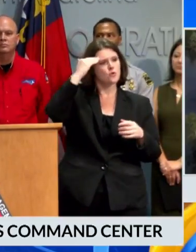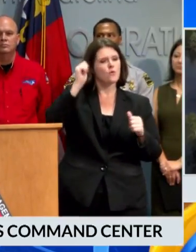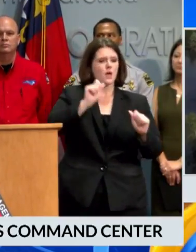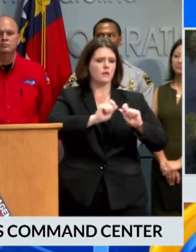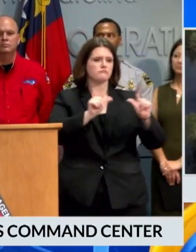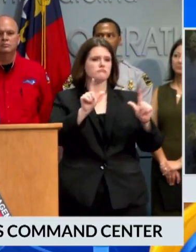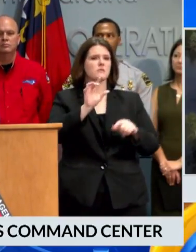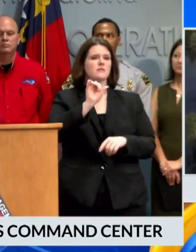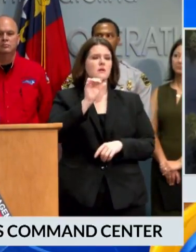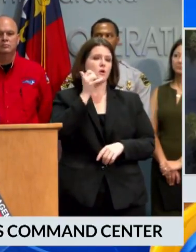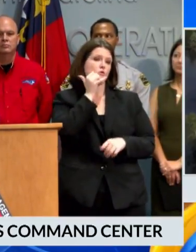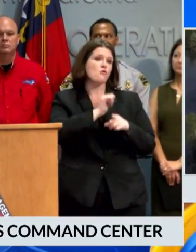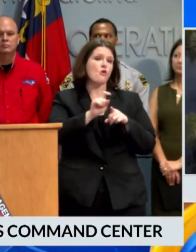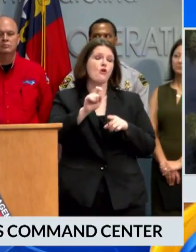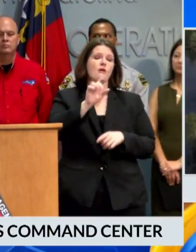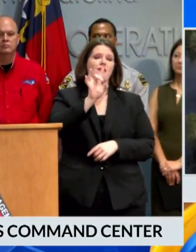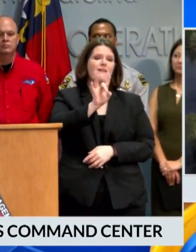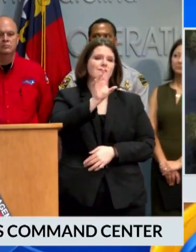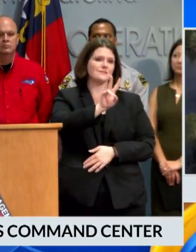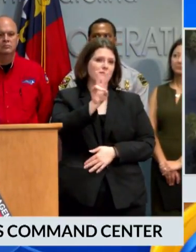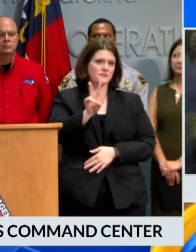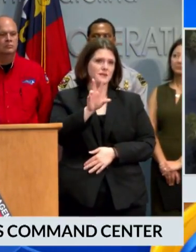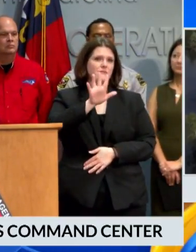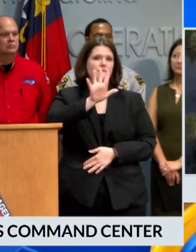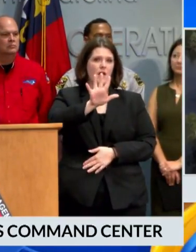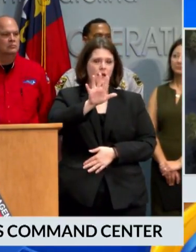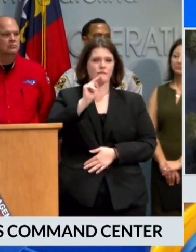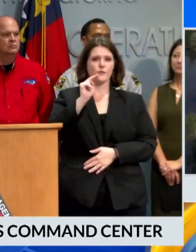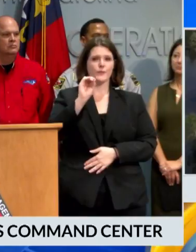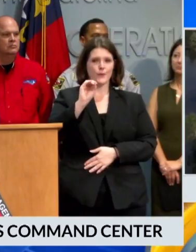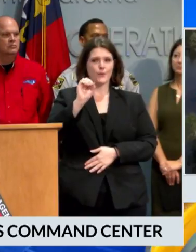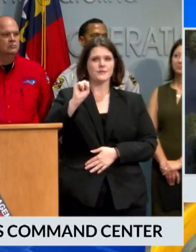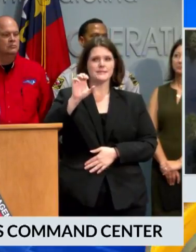AWARE OF IF SO? I DON'T HAVE AN UPDATE TO THE NUMBER THAT